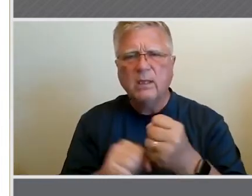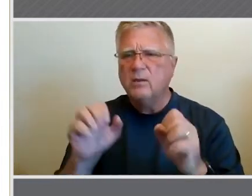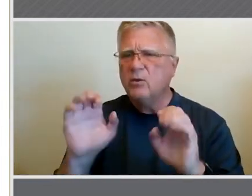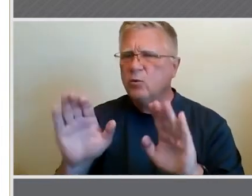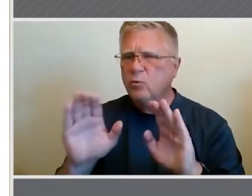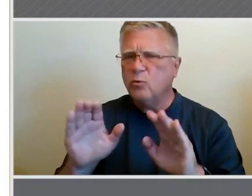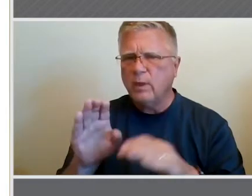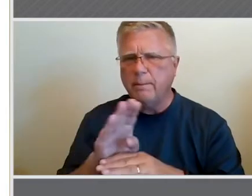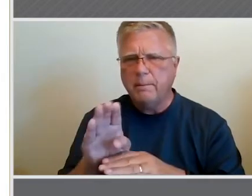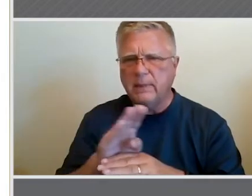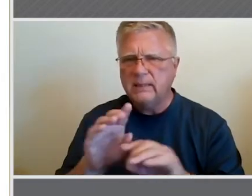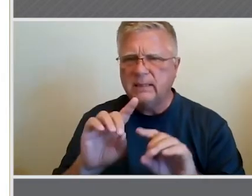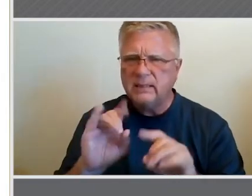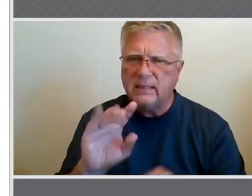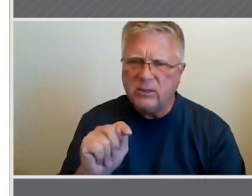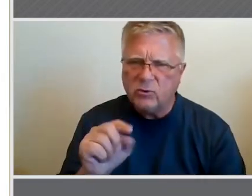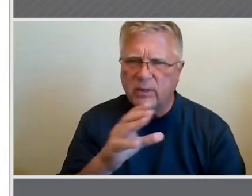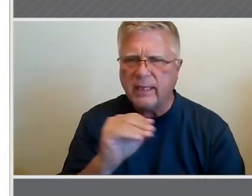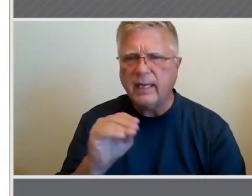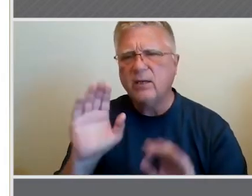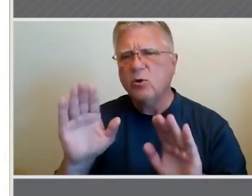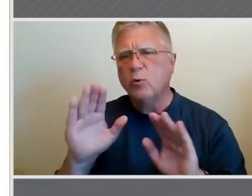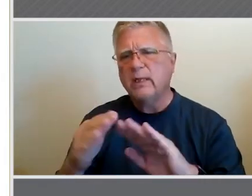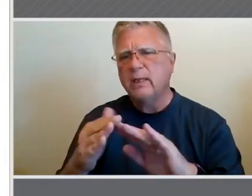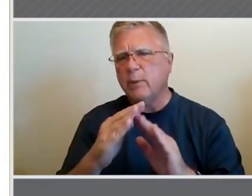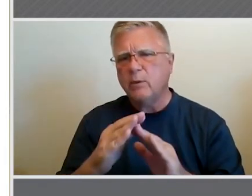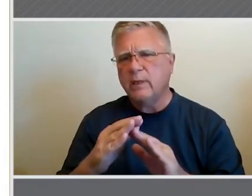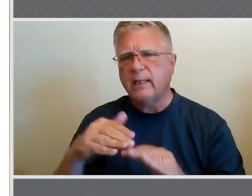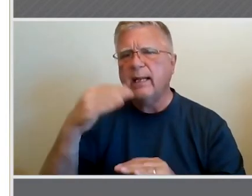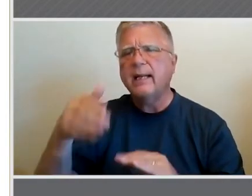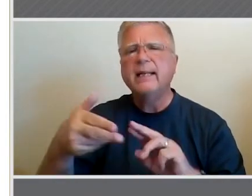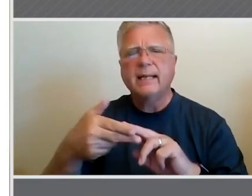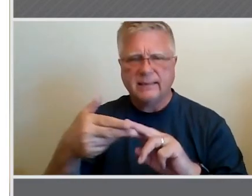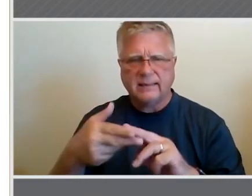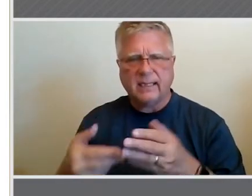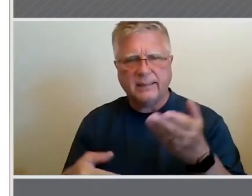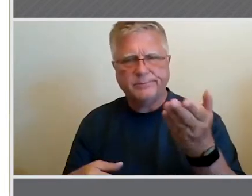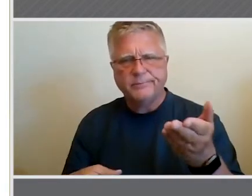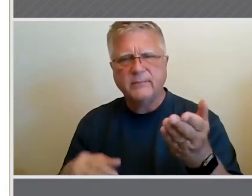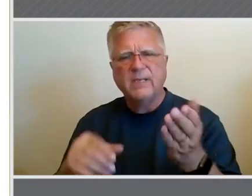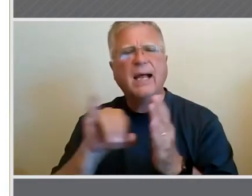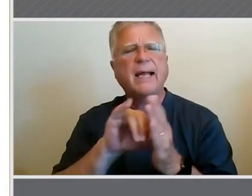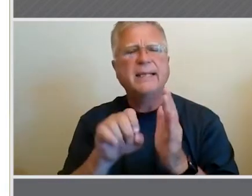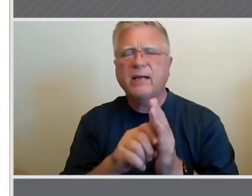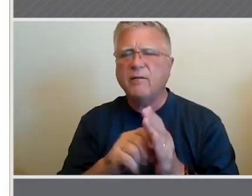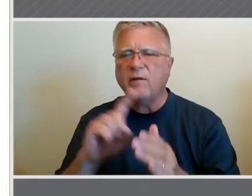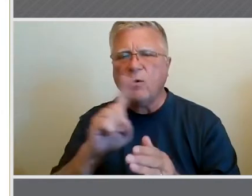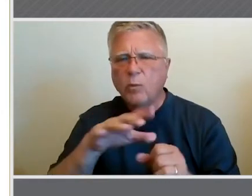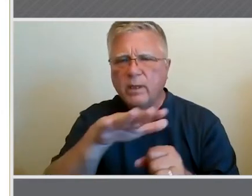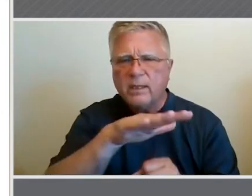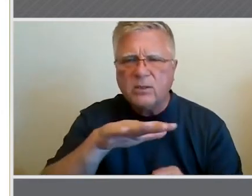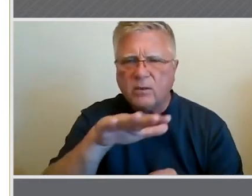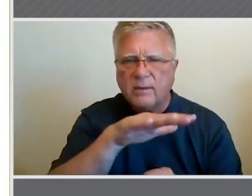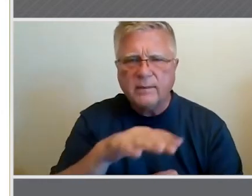district and great community, and then to the next slide please say No thanks. So just to identify exactly what those athletes crowbar so these are the seven quarters that